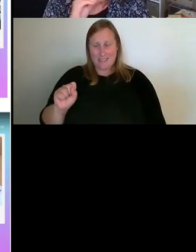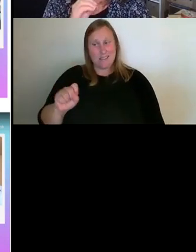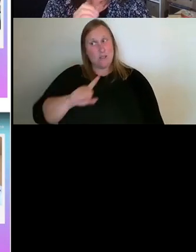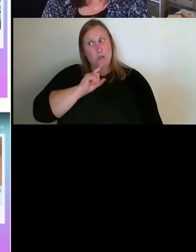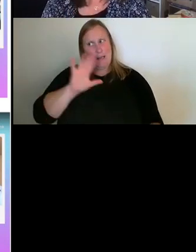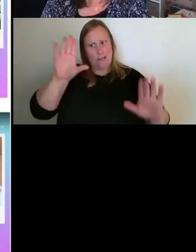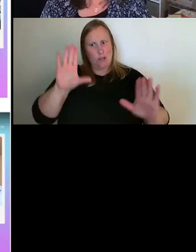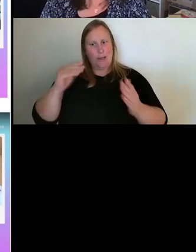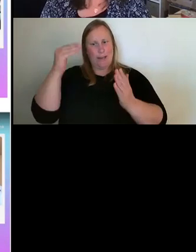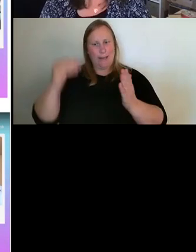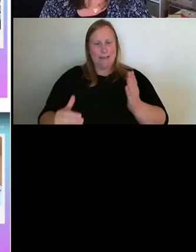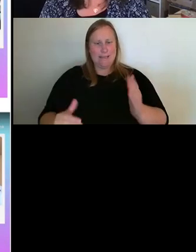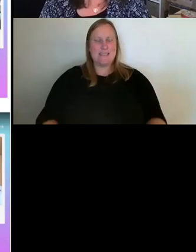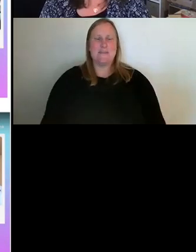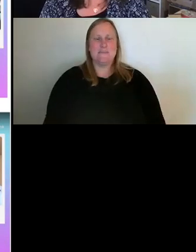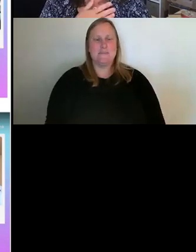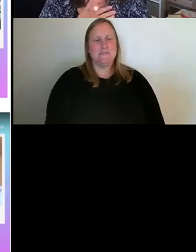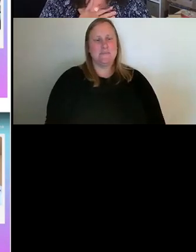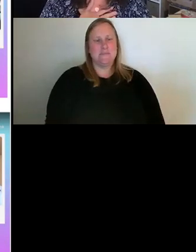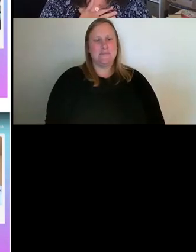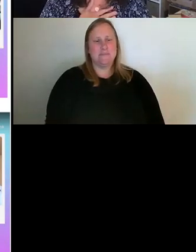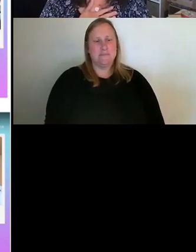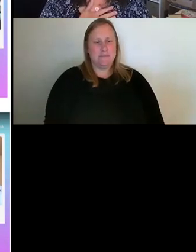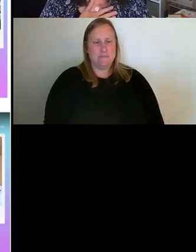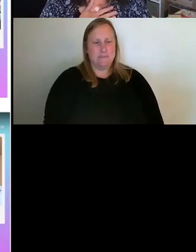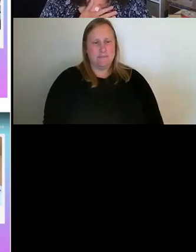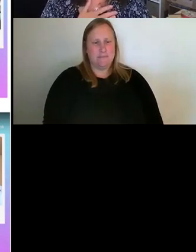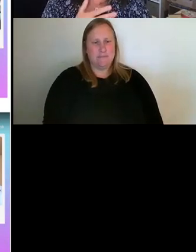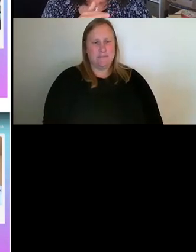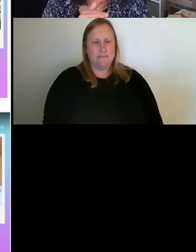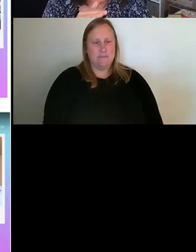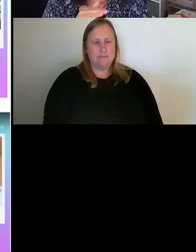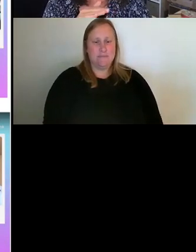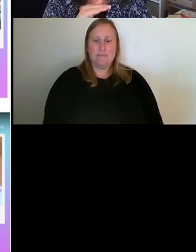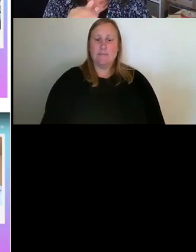It was well thought out. So, if you want to read more about that, I have